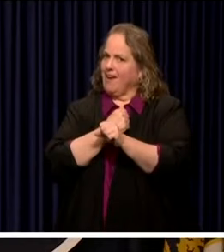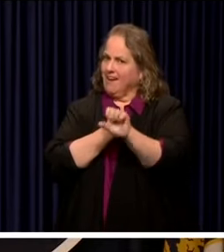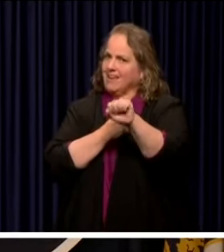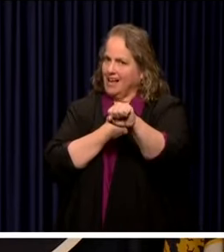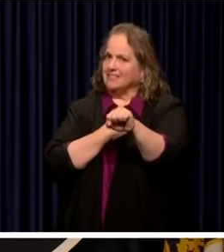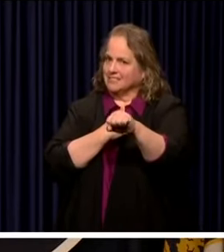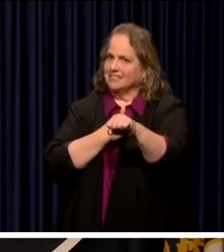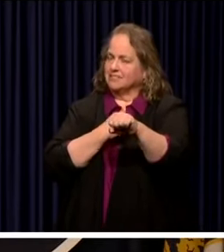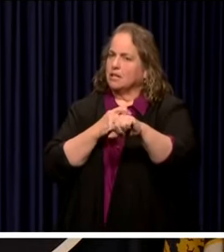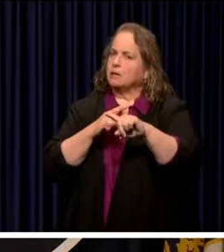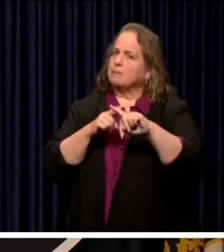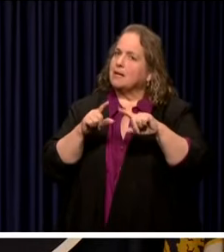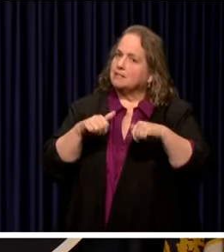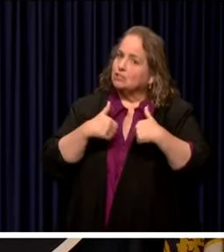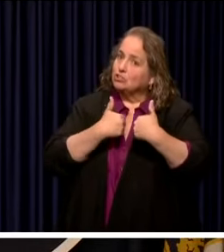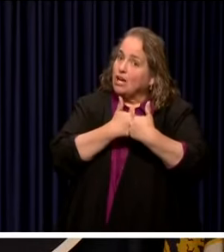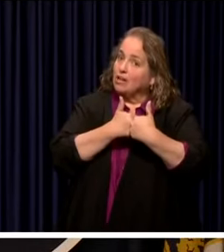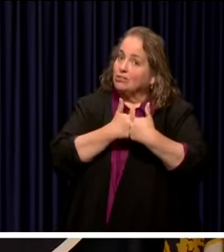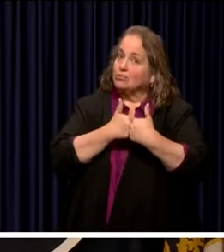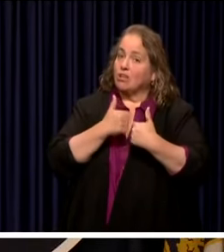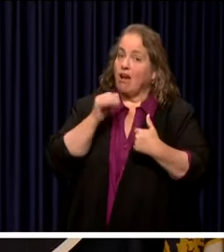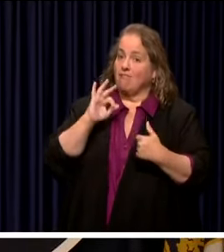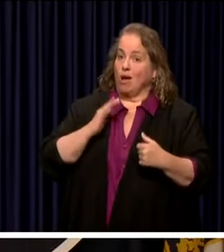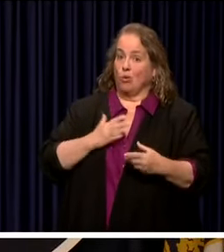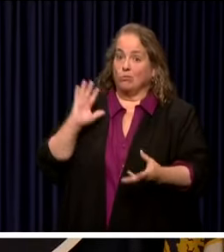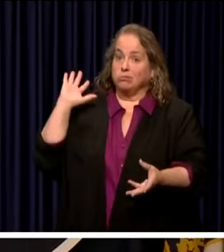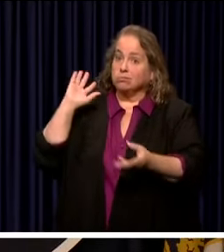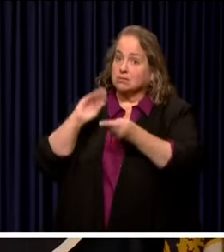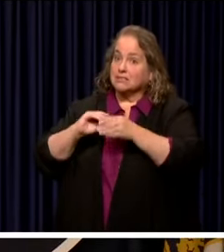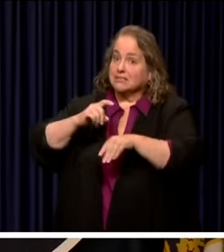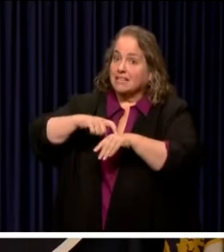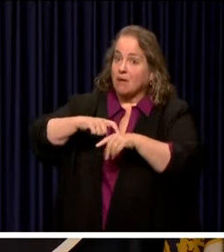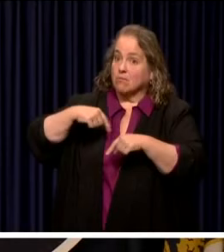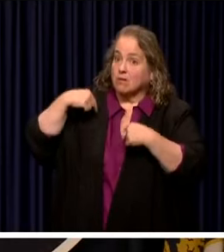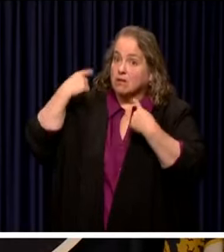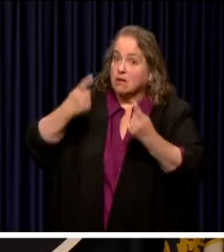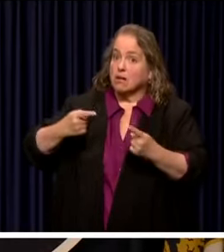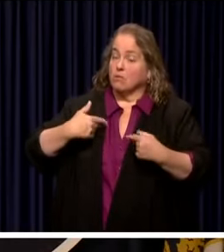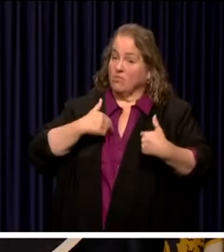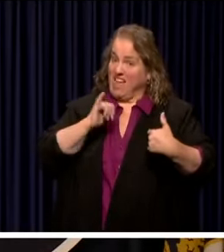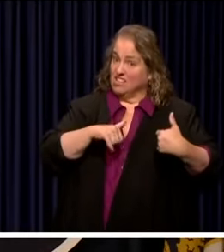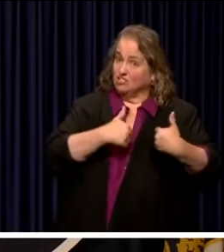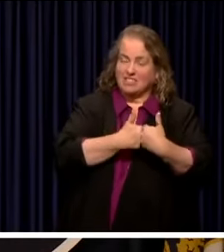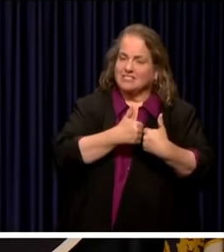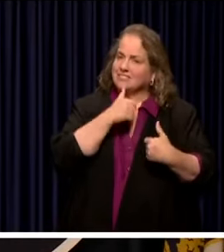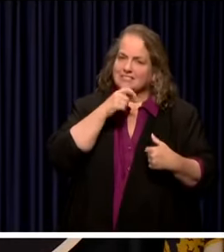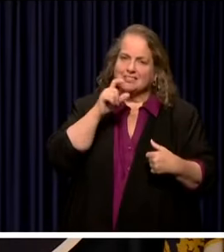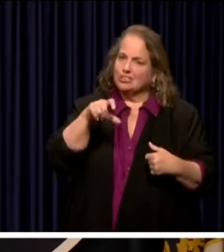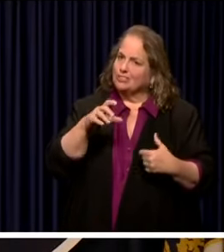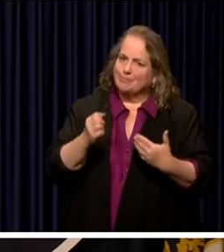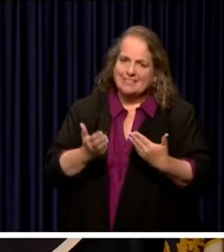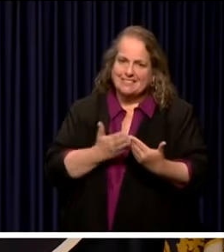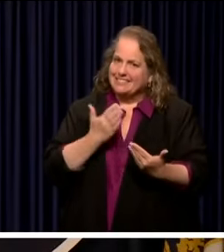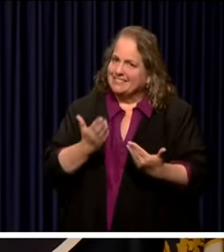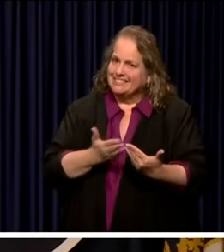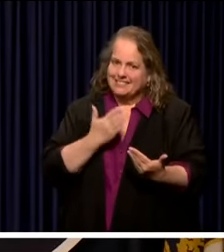ALMOST BECOMES MUSCLE MEMORY, THAT BEING HEALTHY AT HOME, WE